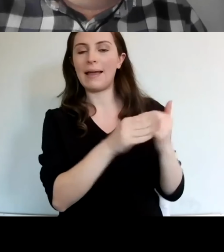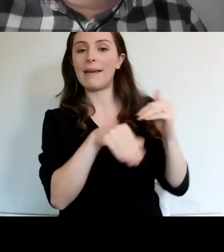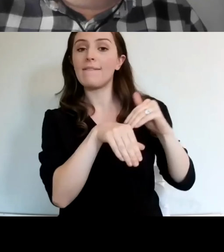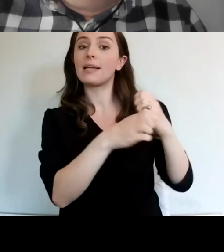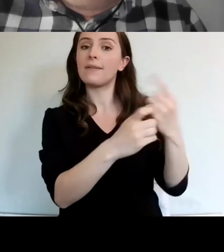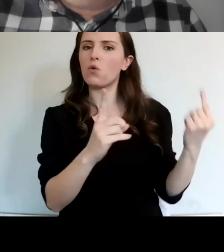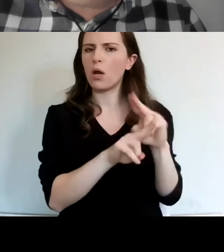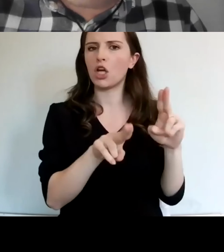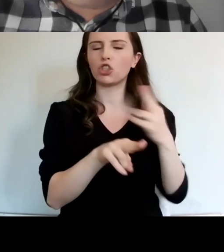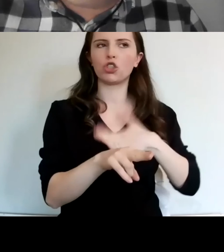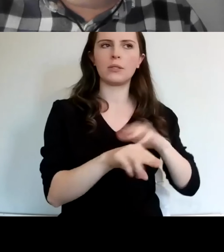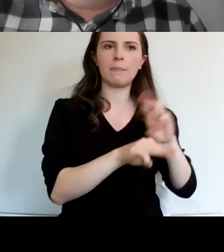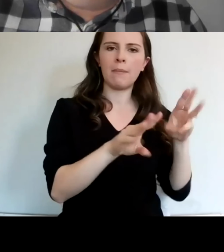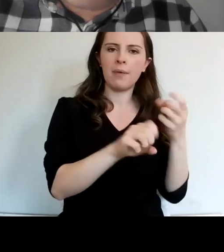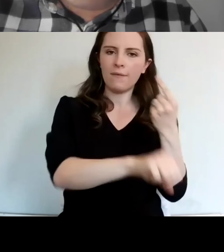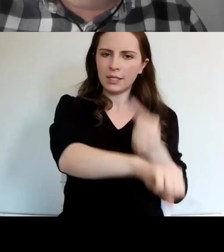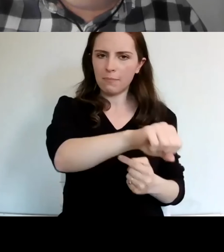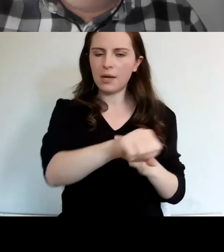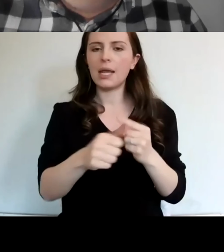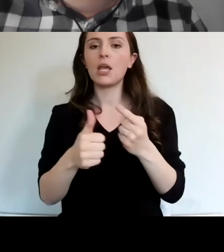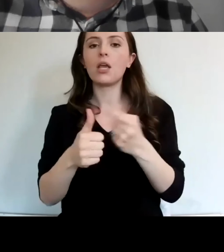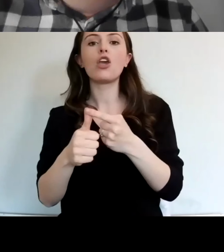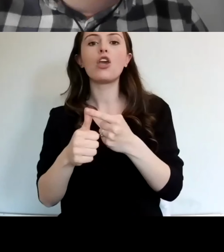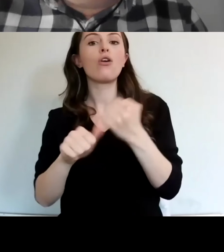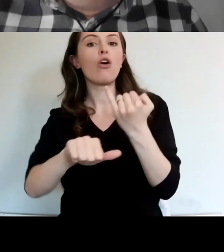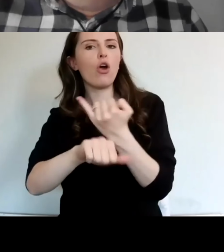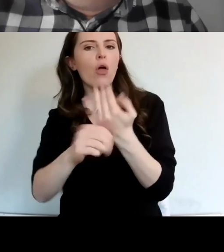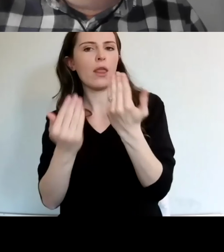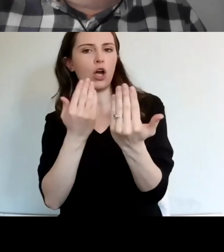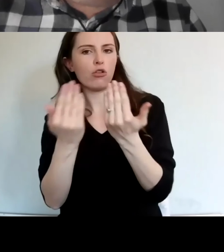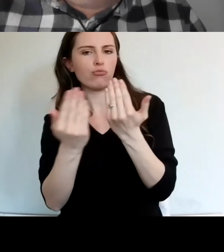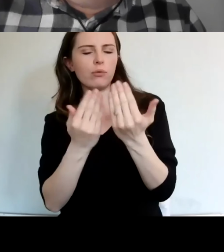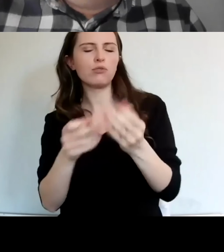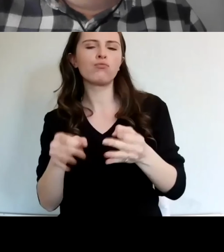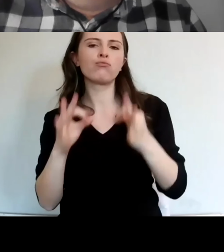Well, colour contrast is a great example of something that affects everybody,